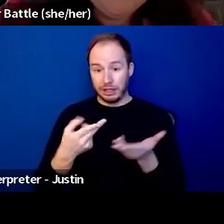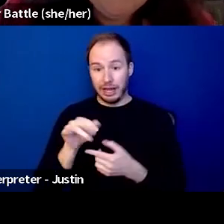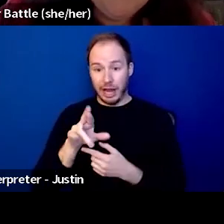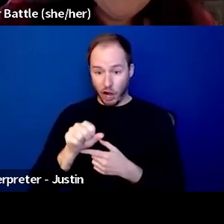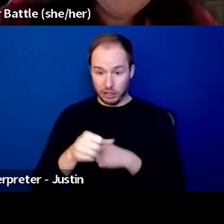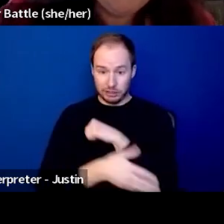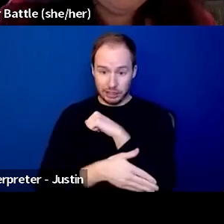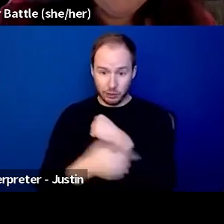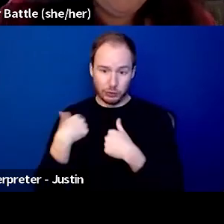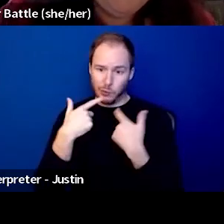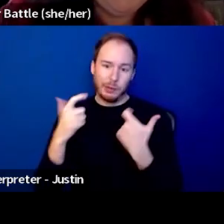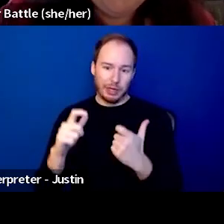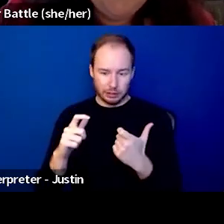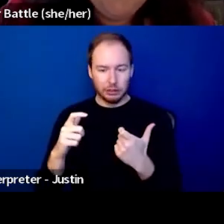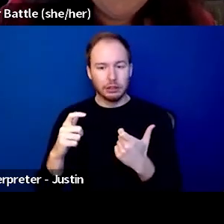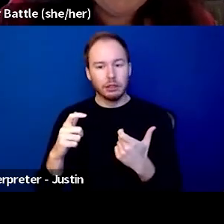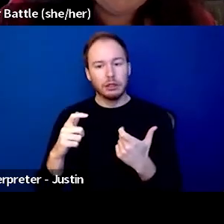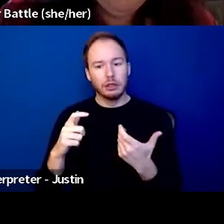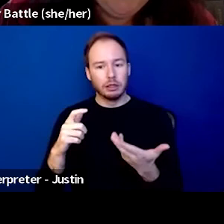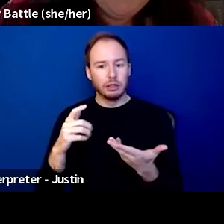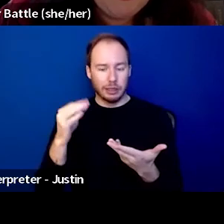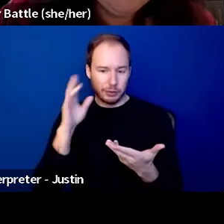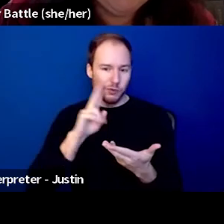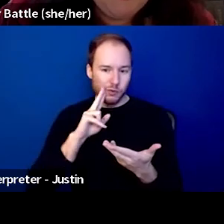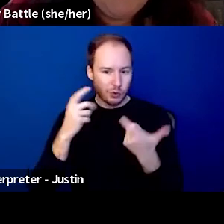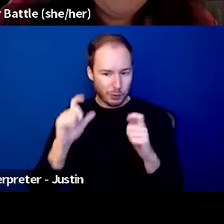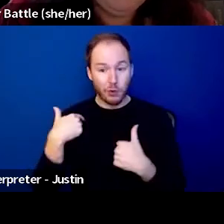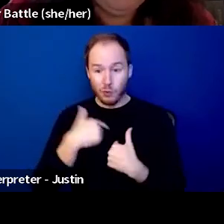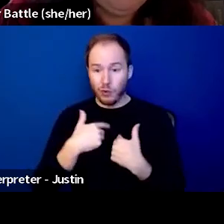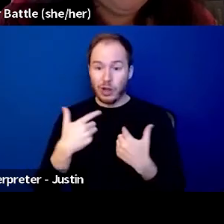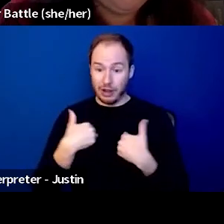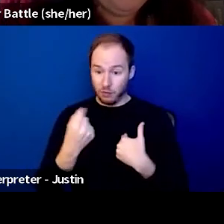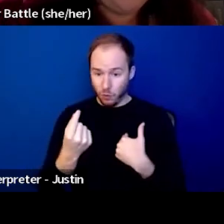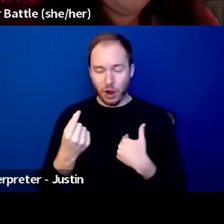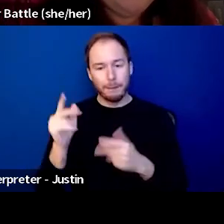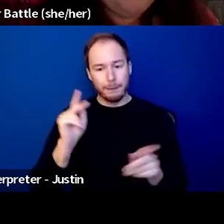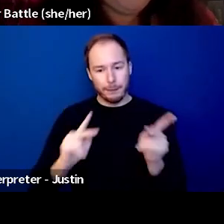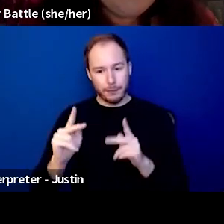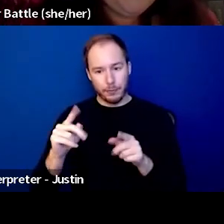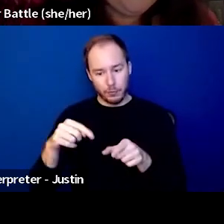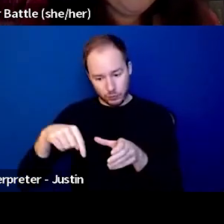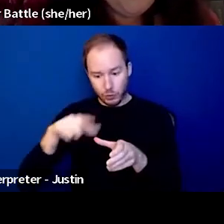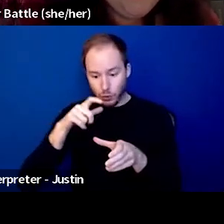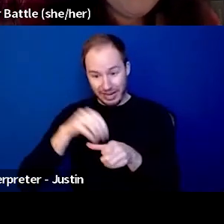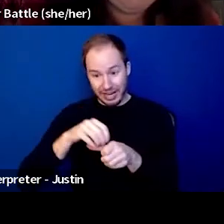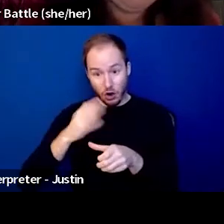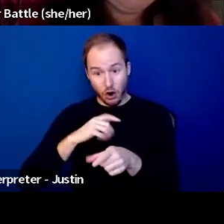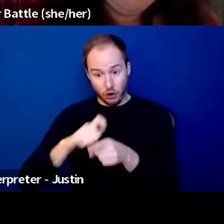because we're so big and the city of Houston is so big. We actually have people from our call center co-located